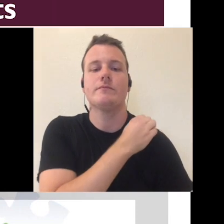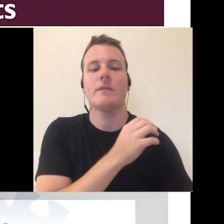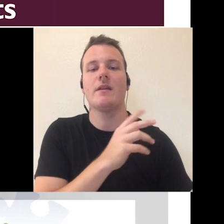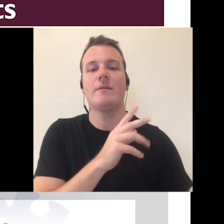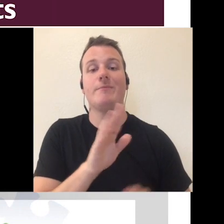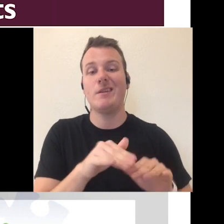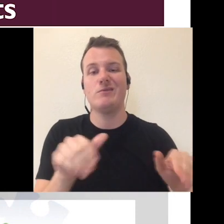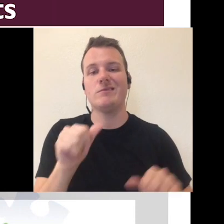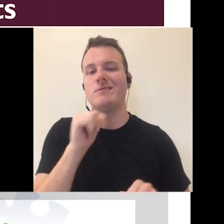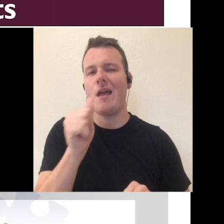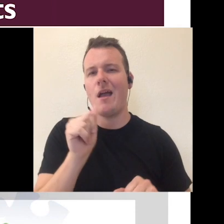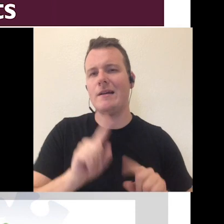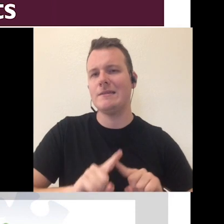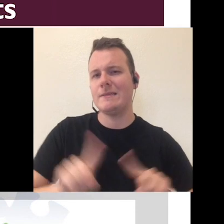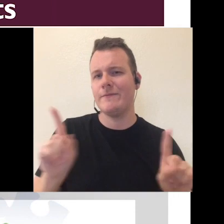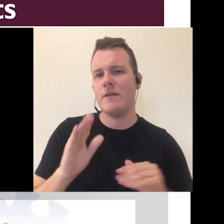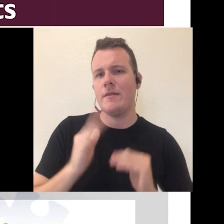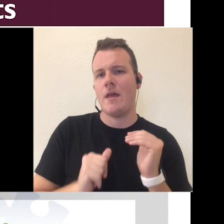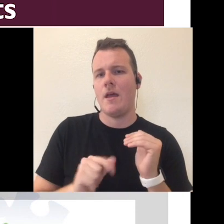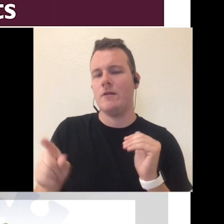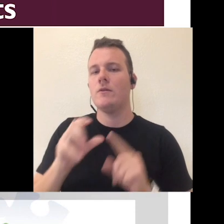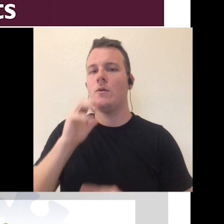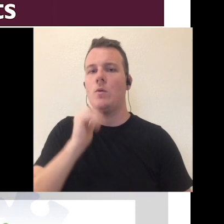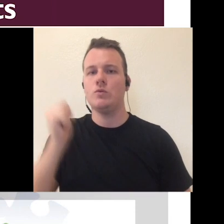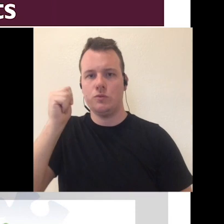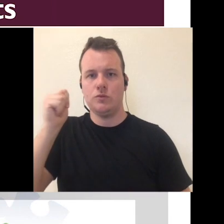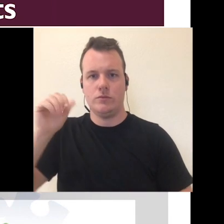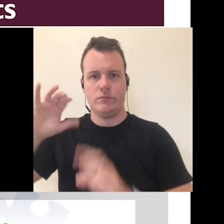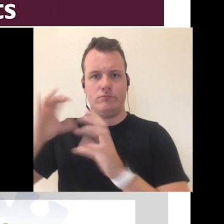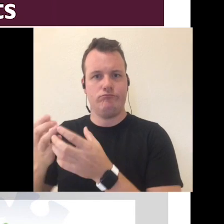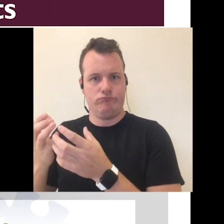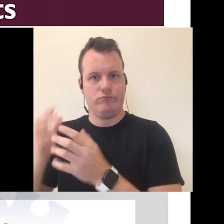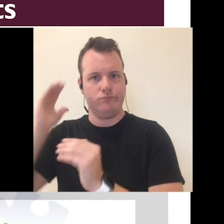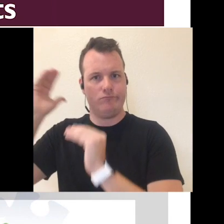pediatrics isn't a lot different than looking at at the the older population.